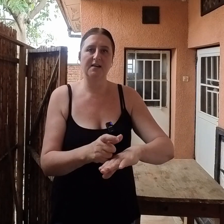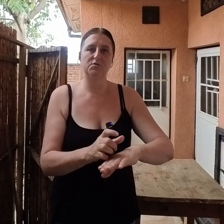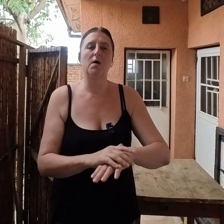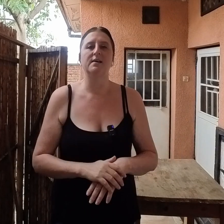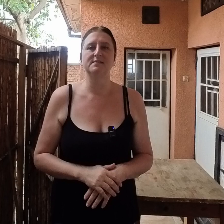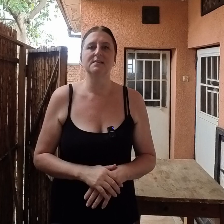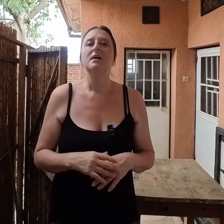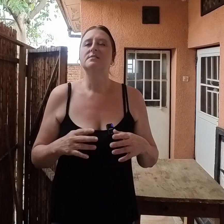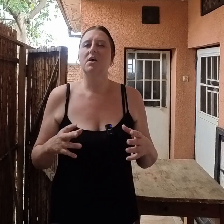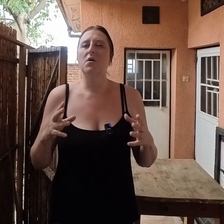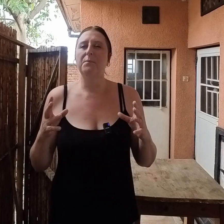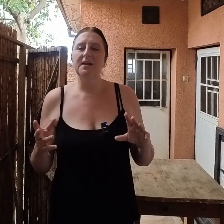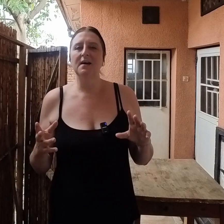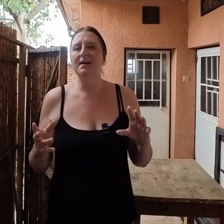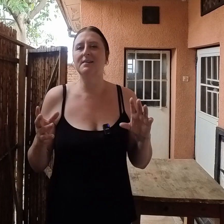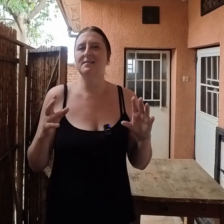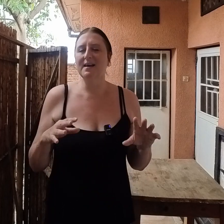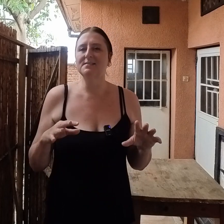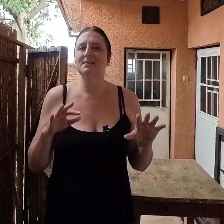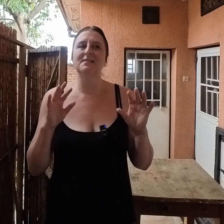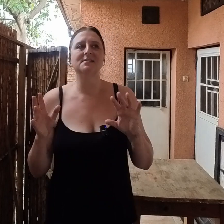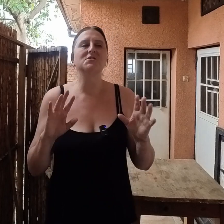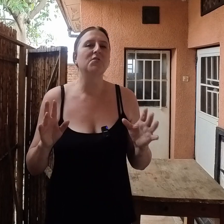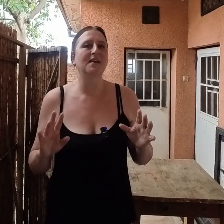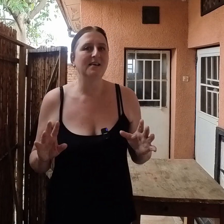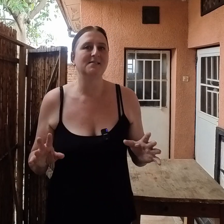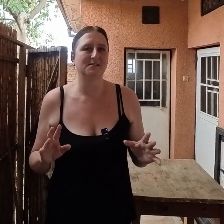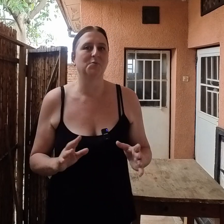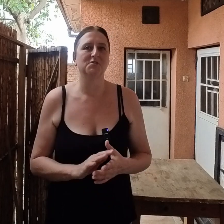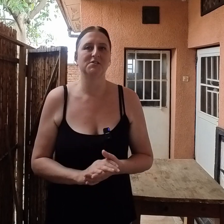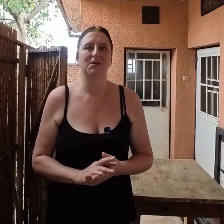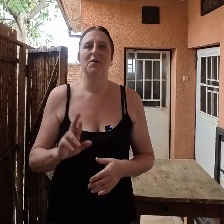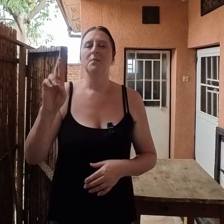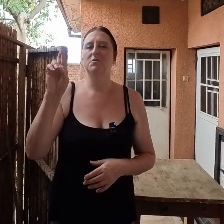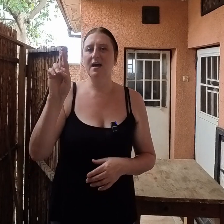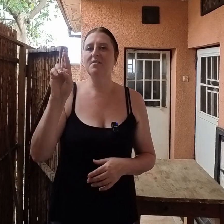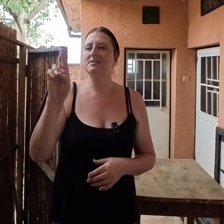hand twice. So, a bit like Nyanza, this is not the easiest one to do, but you'll get there